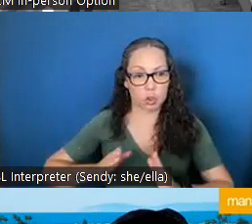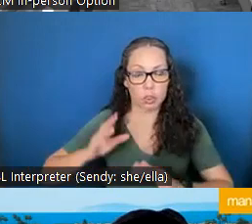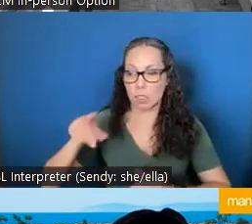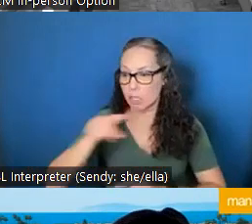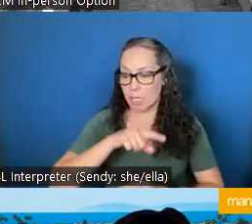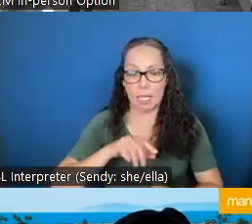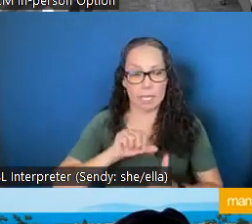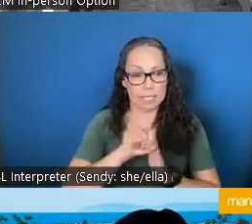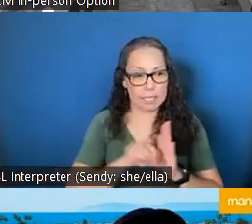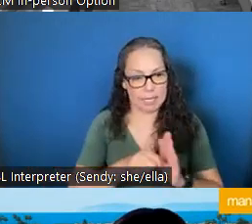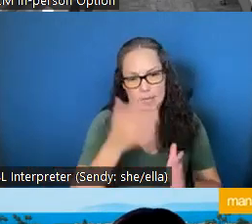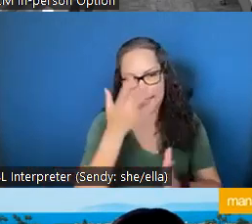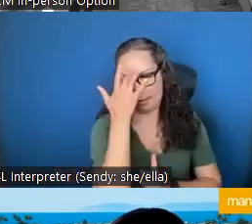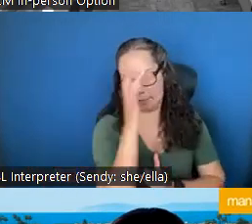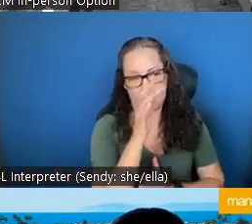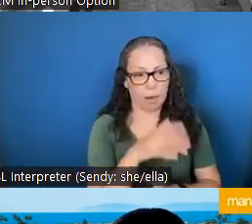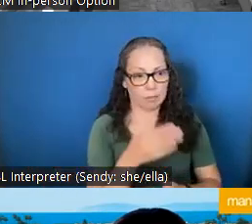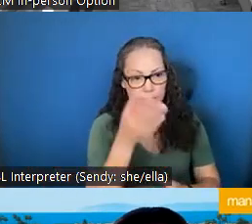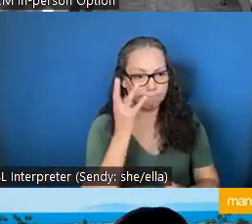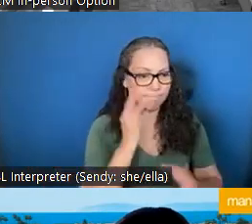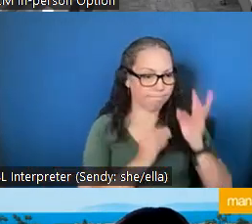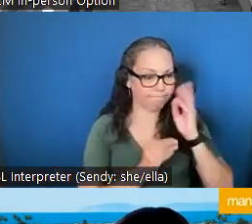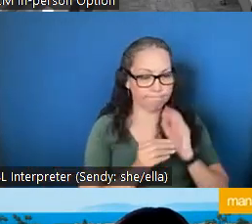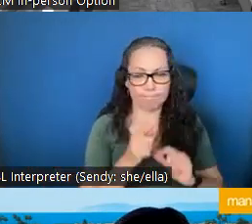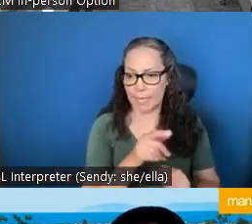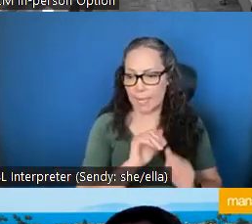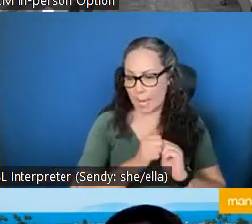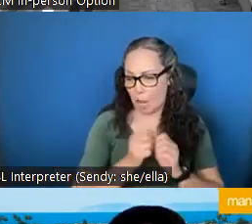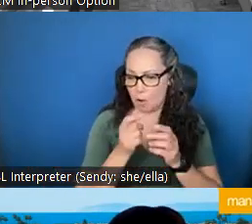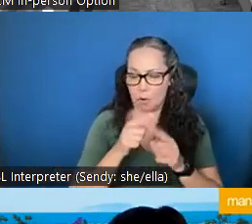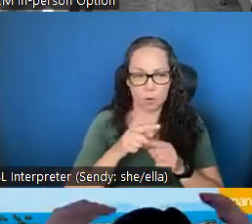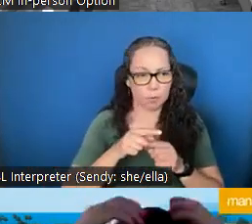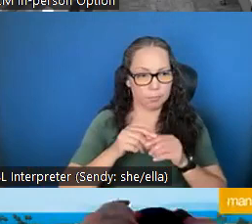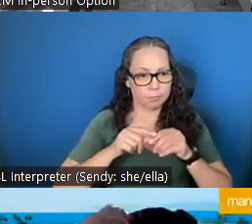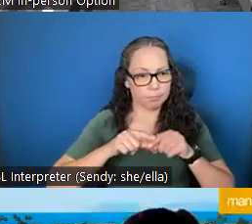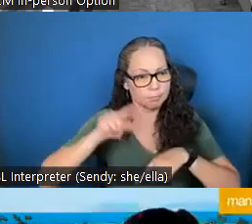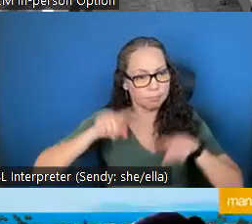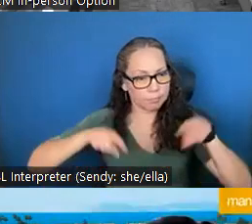to revenue diversification um so there's also above and beyond the Medicaid administrative